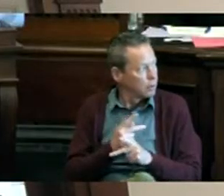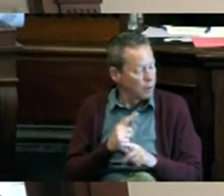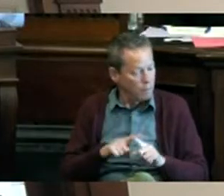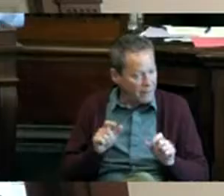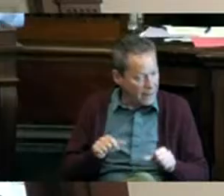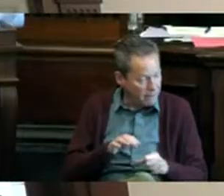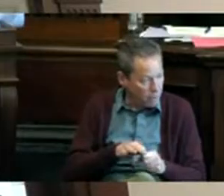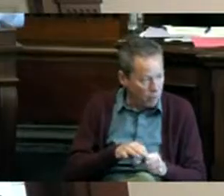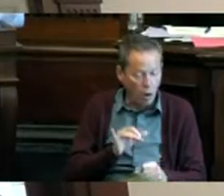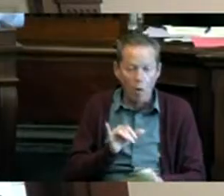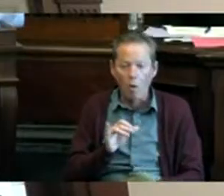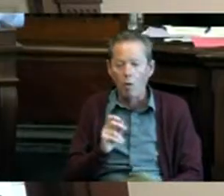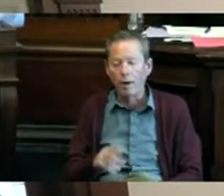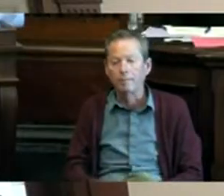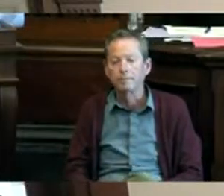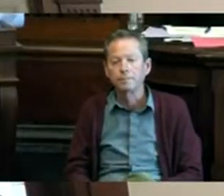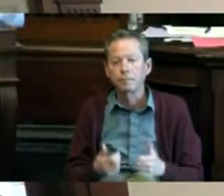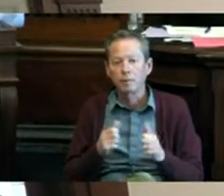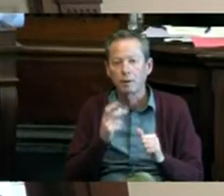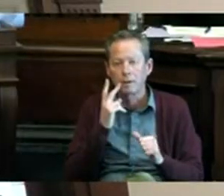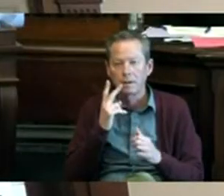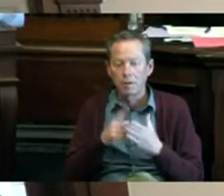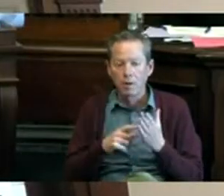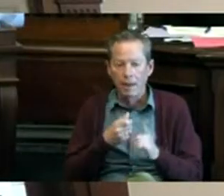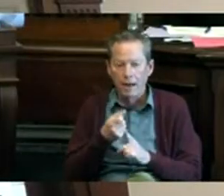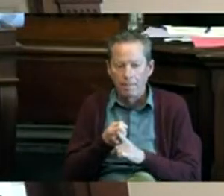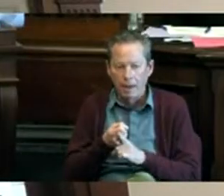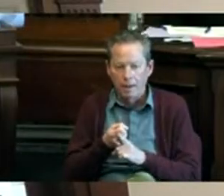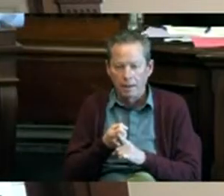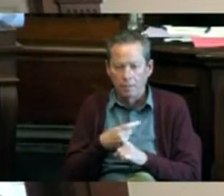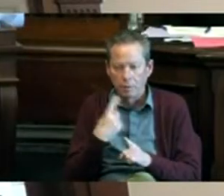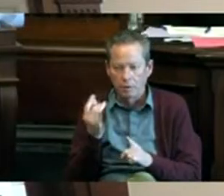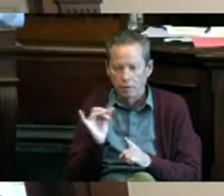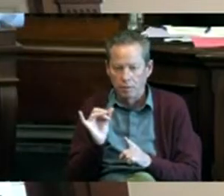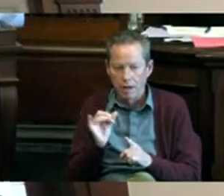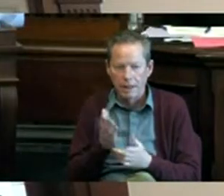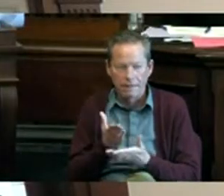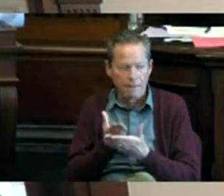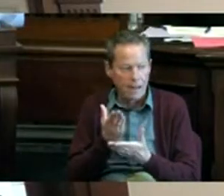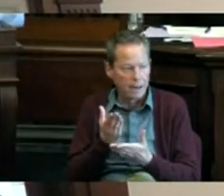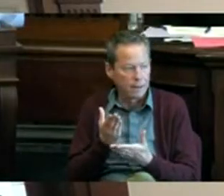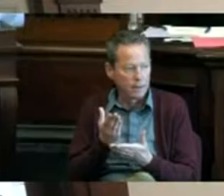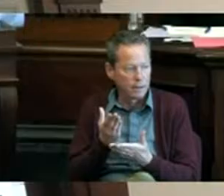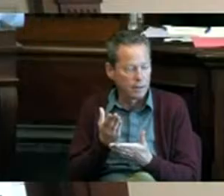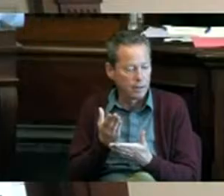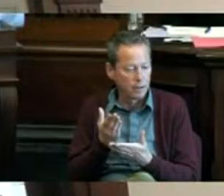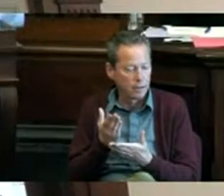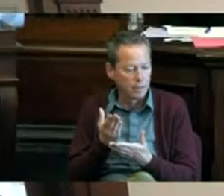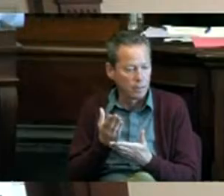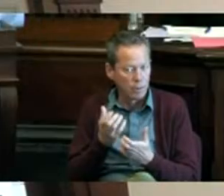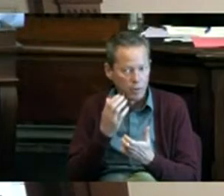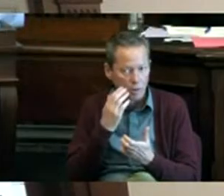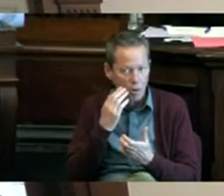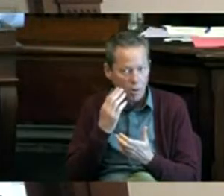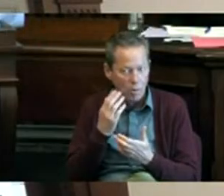we've been told. Right. And just trying to see what they can they can vote though. Okay. I was